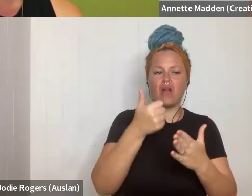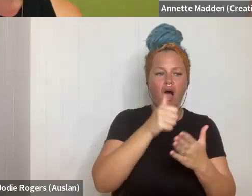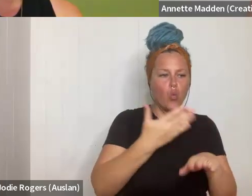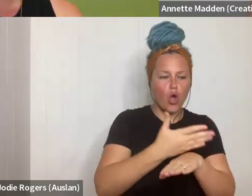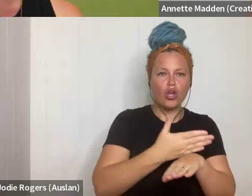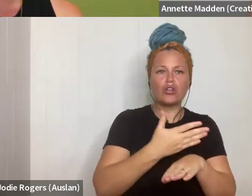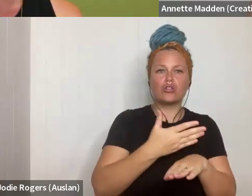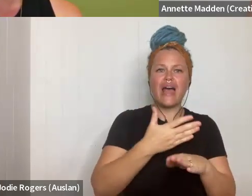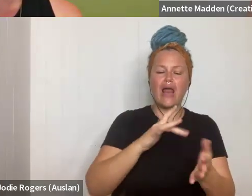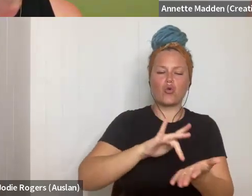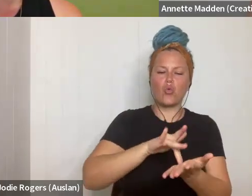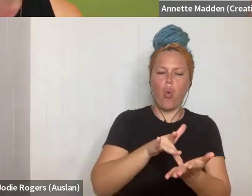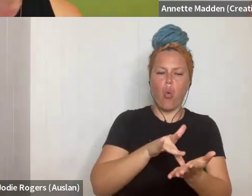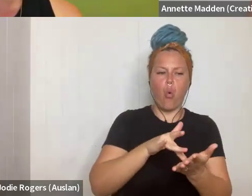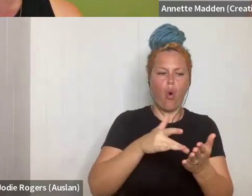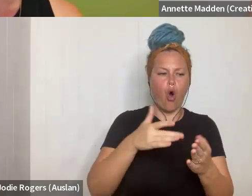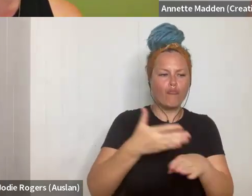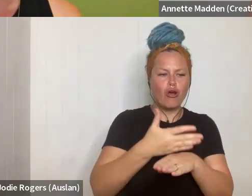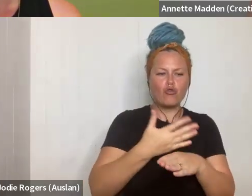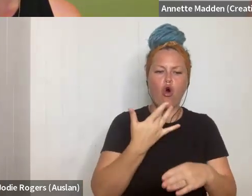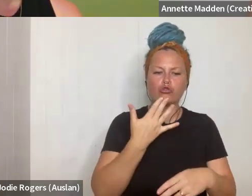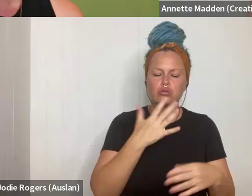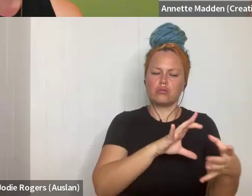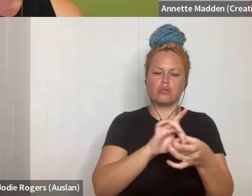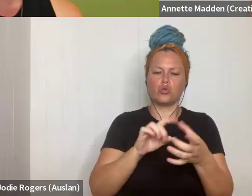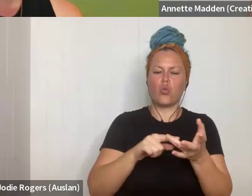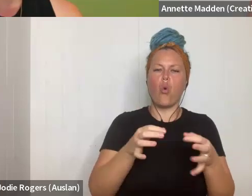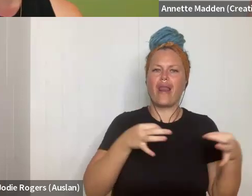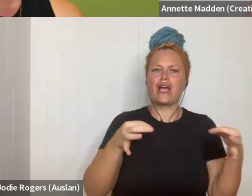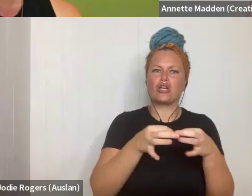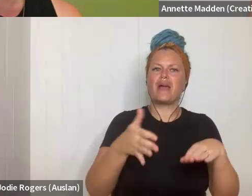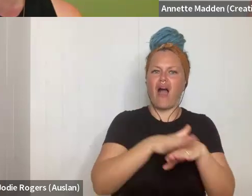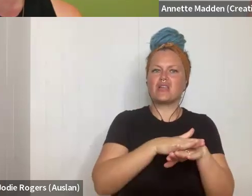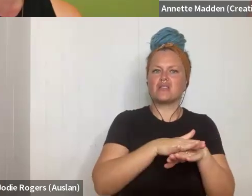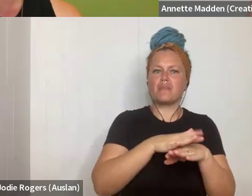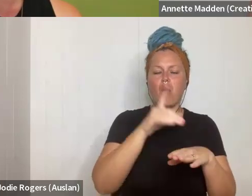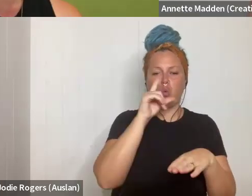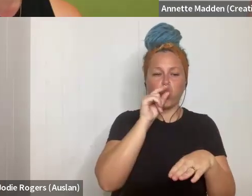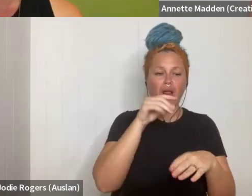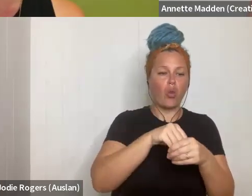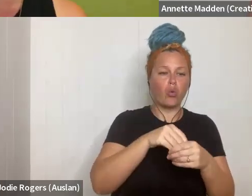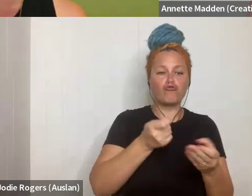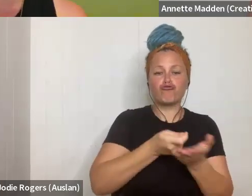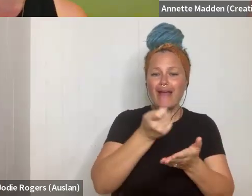are things like fees, wages,